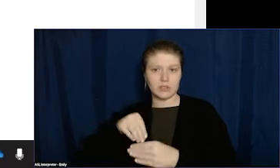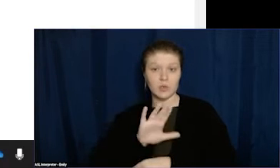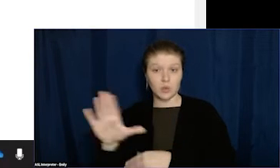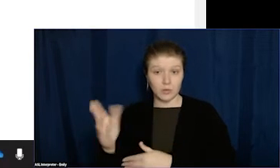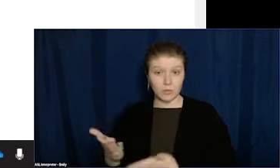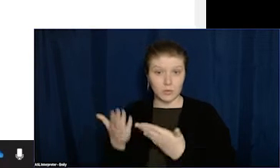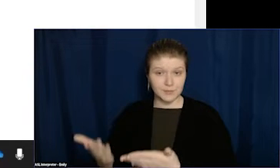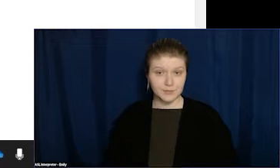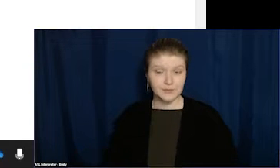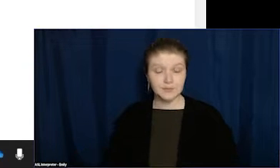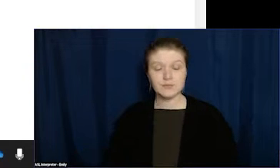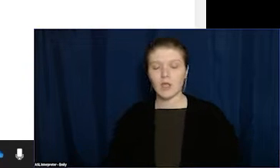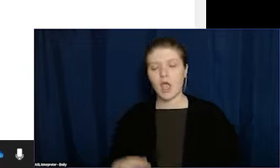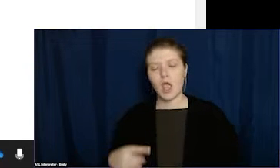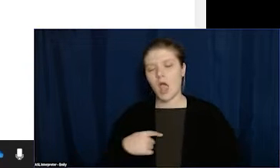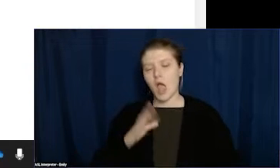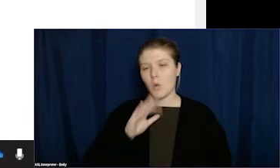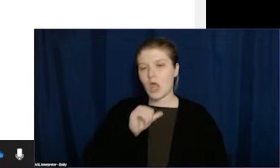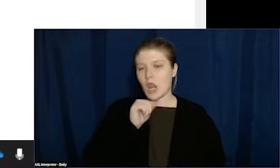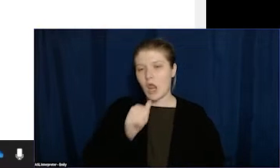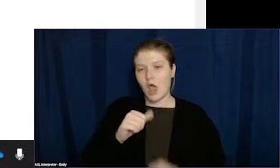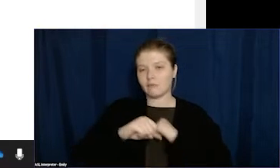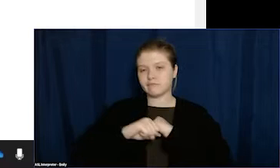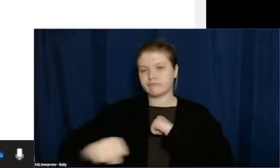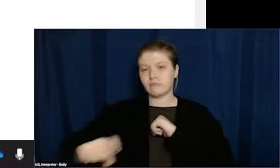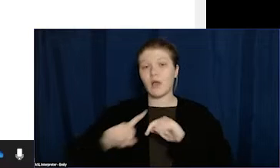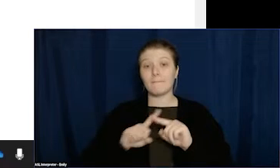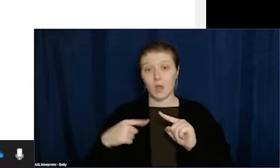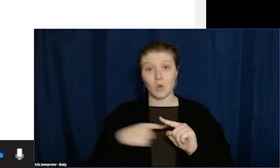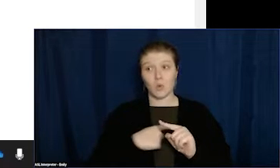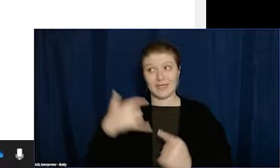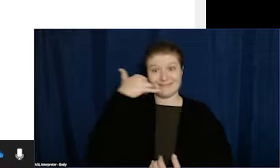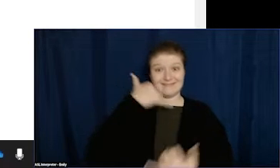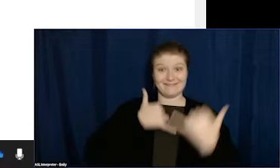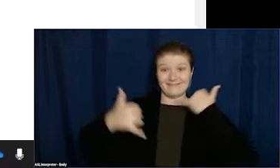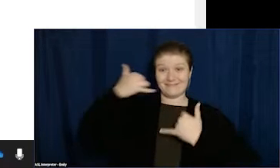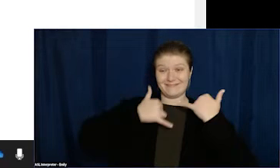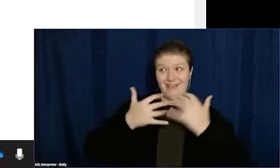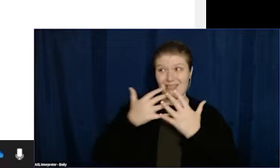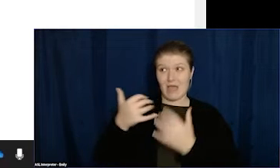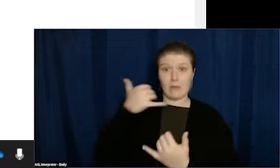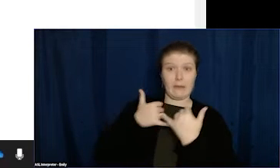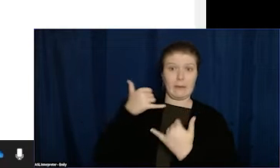But as we get LaTeX calls in, we try to document their issue and then update here